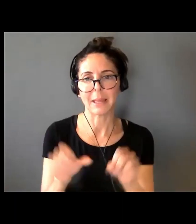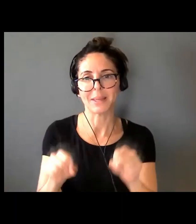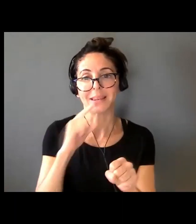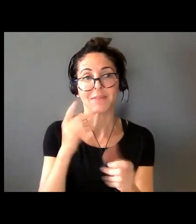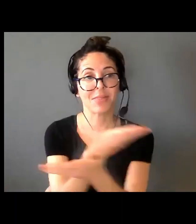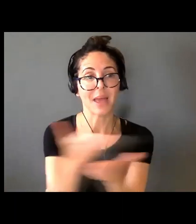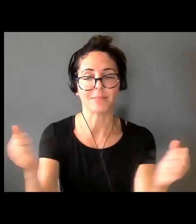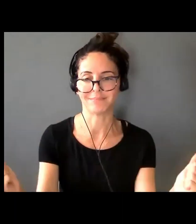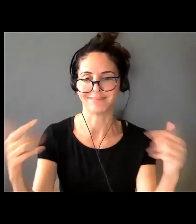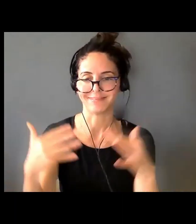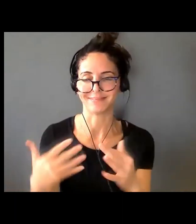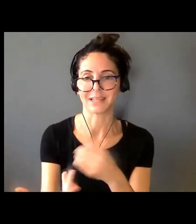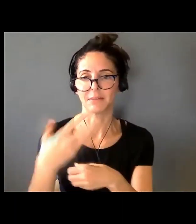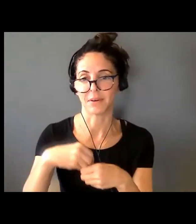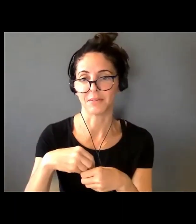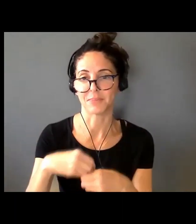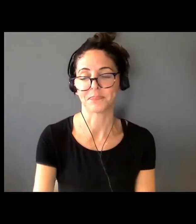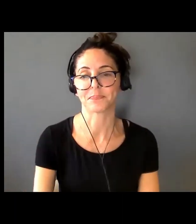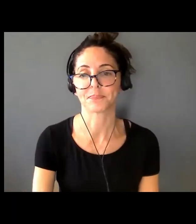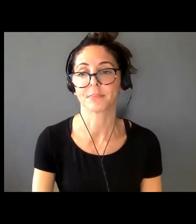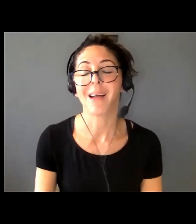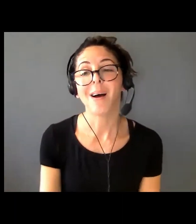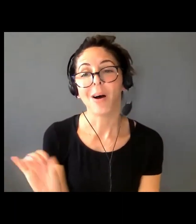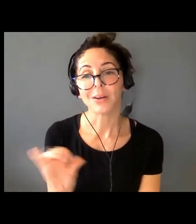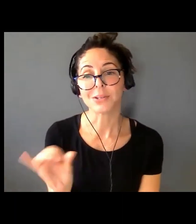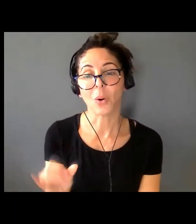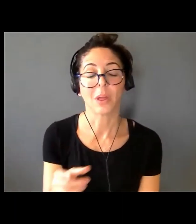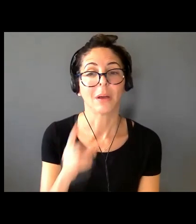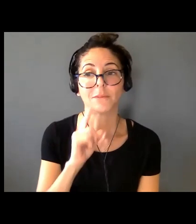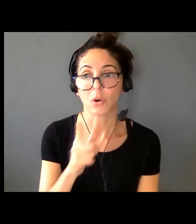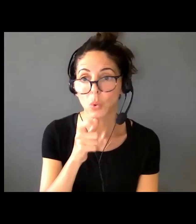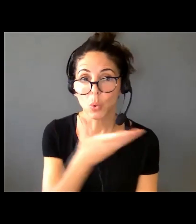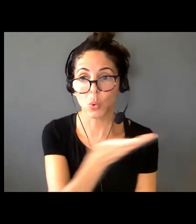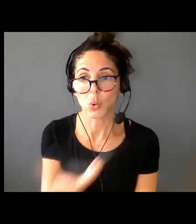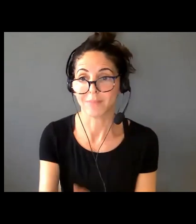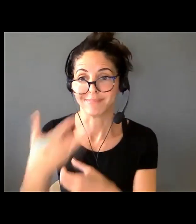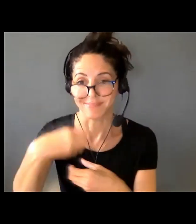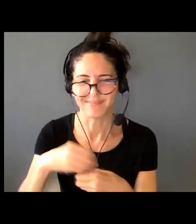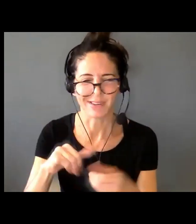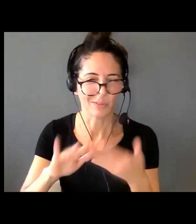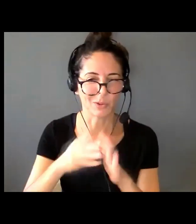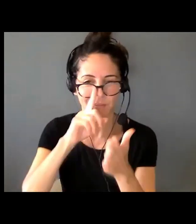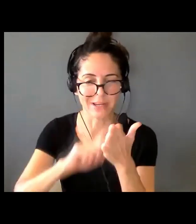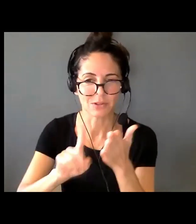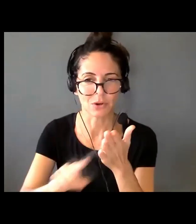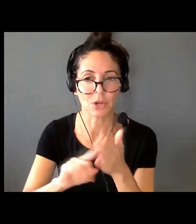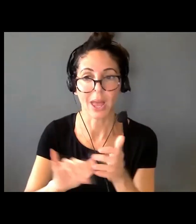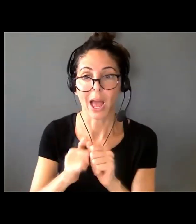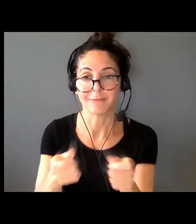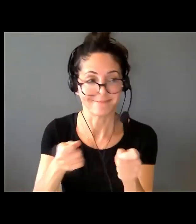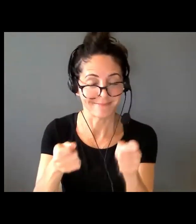I also believe that in this participation aspect of community-based research, there should be a